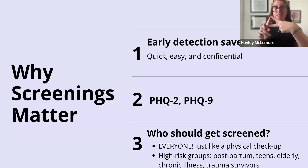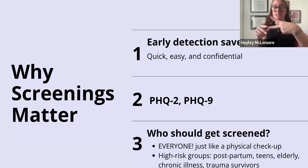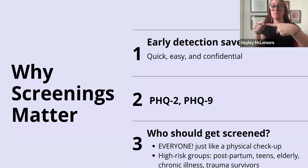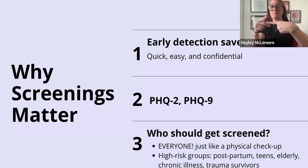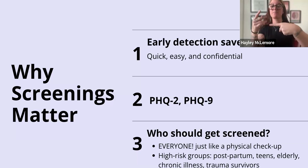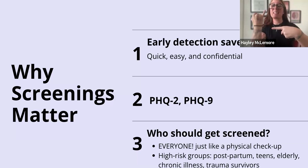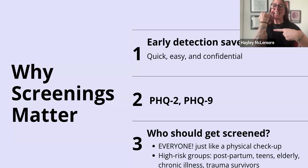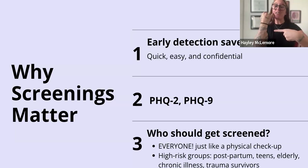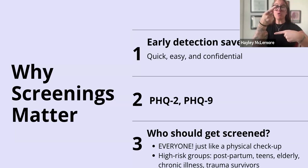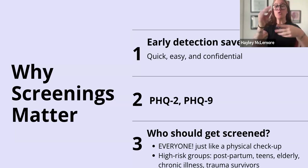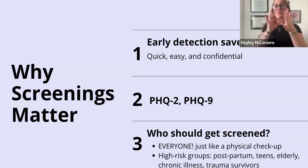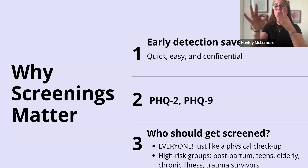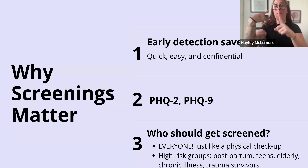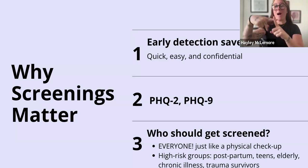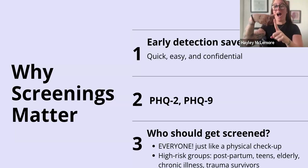So as I mentioned, there's two screenings.